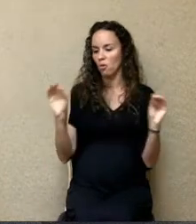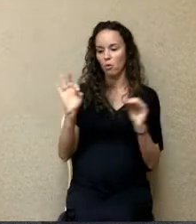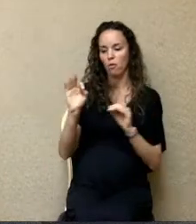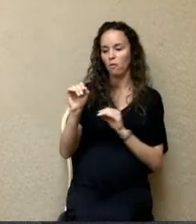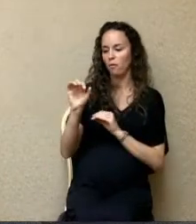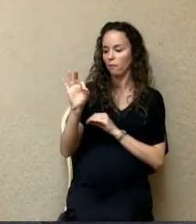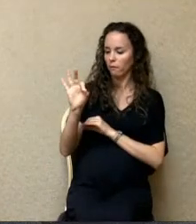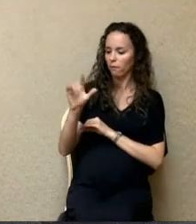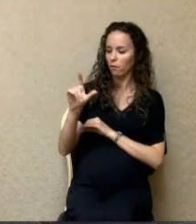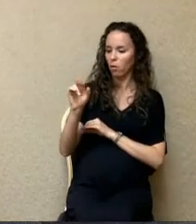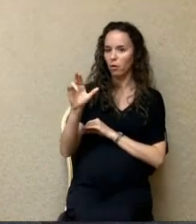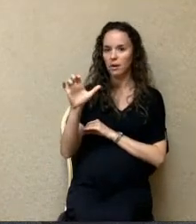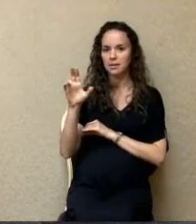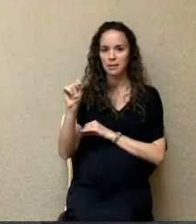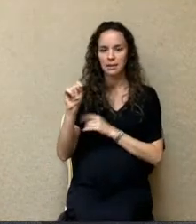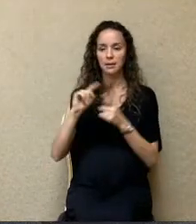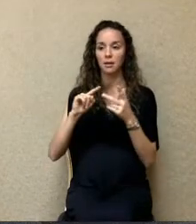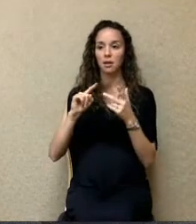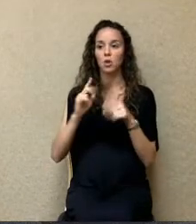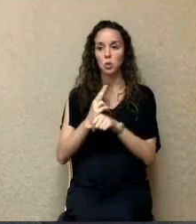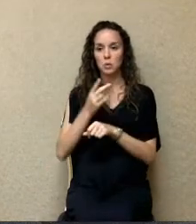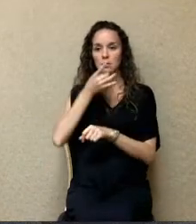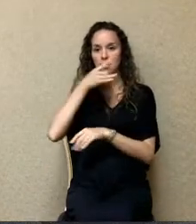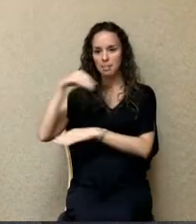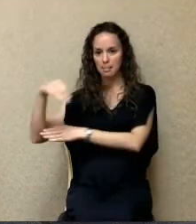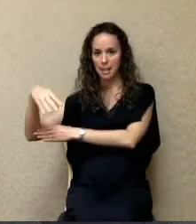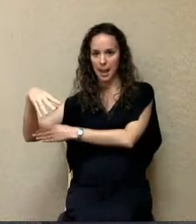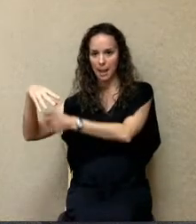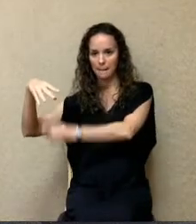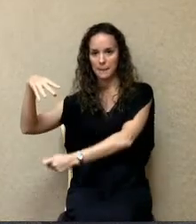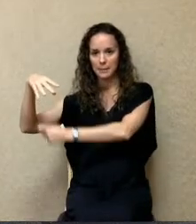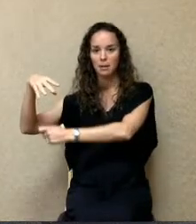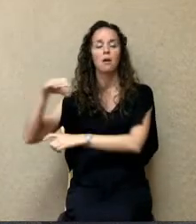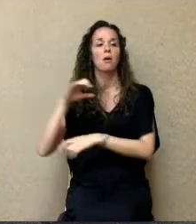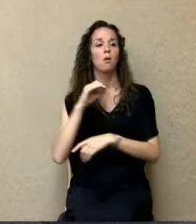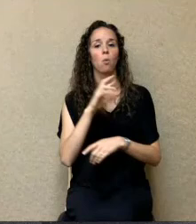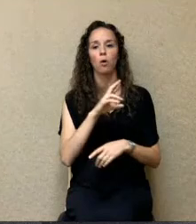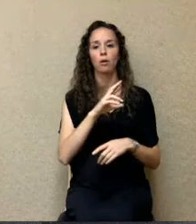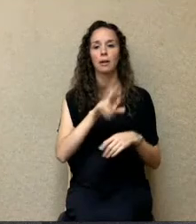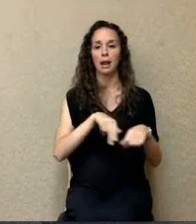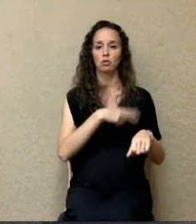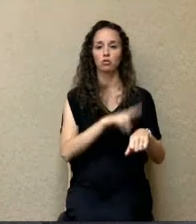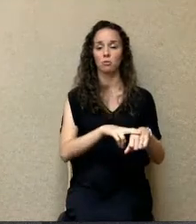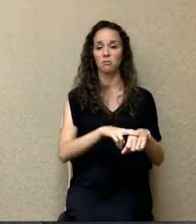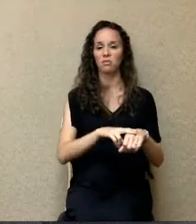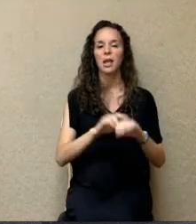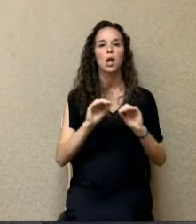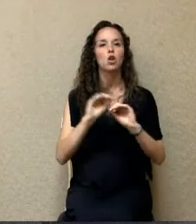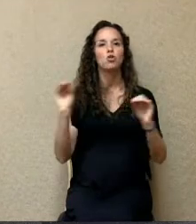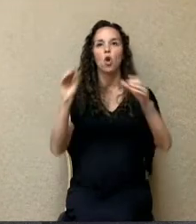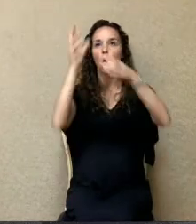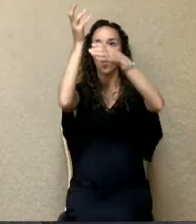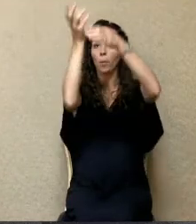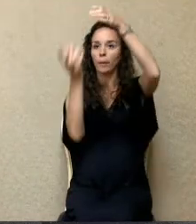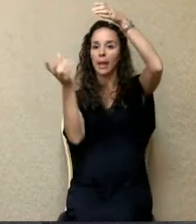Lamp lights and the natural light. And we didn't have any hanging fixtures, either.